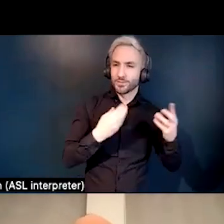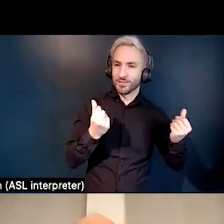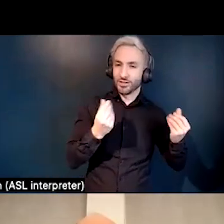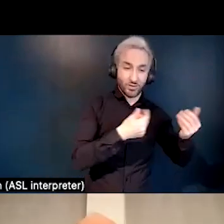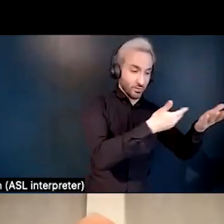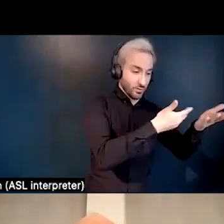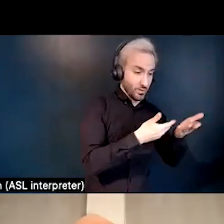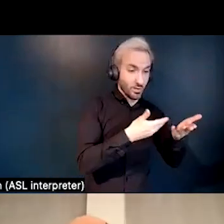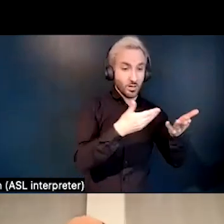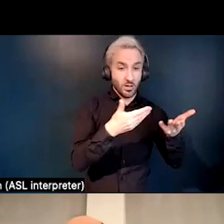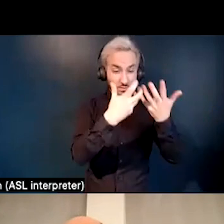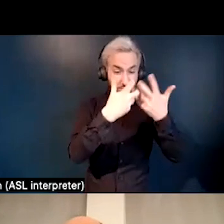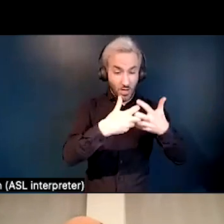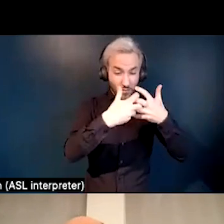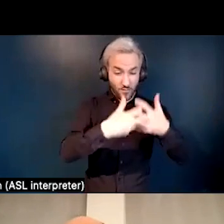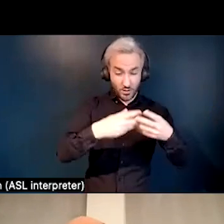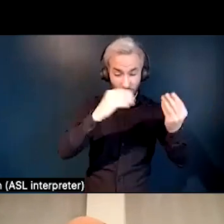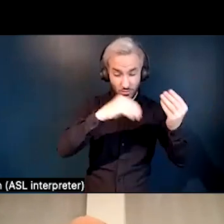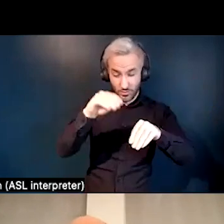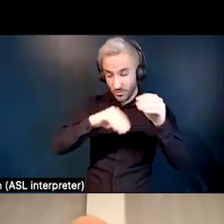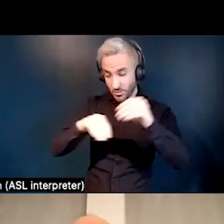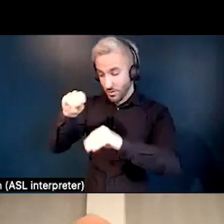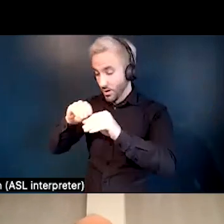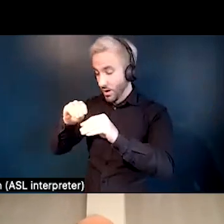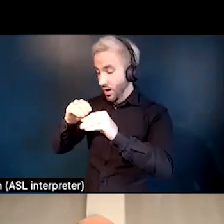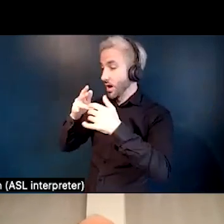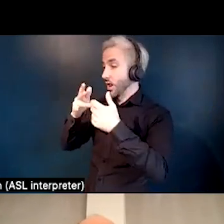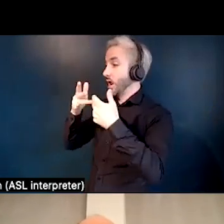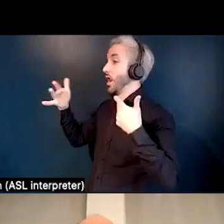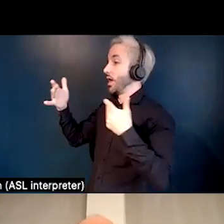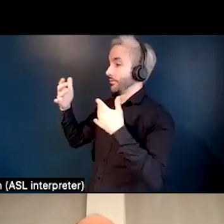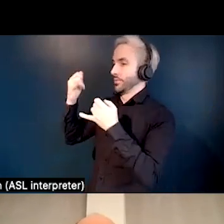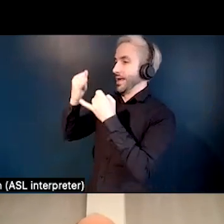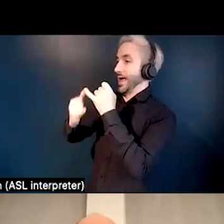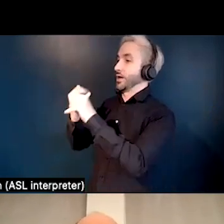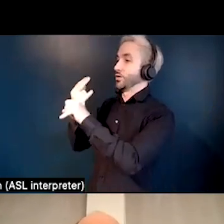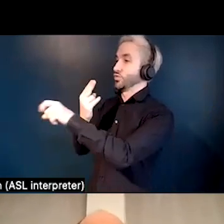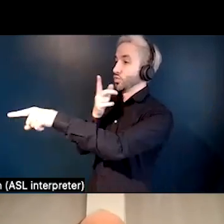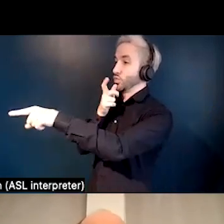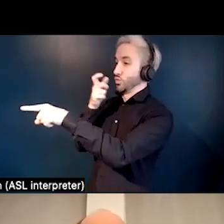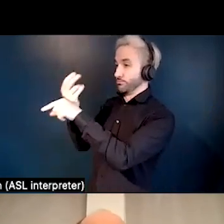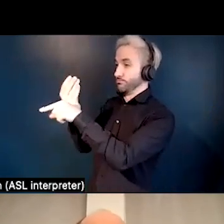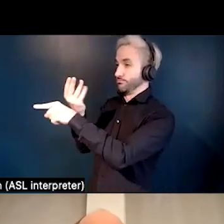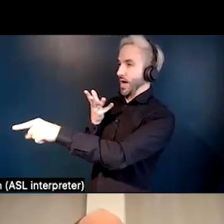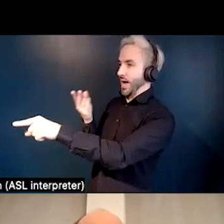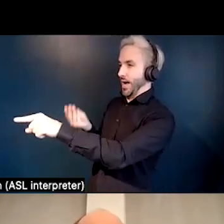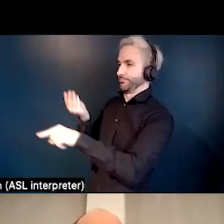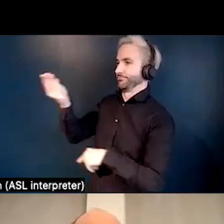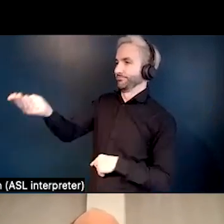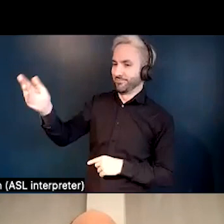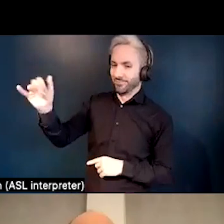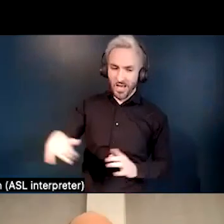all the way through to its eventual delivery to the end user. That's pretty high level.